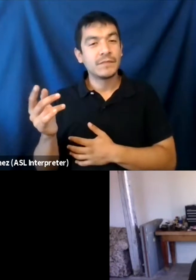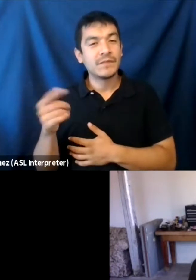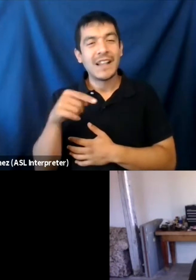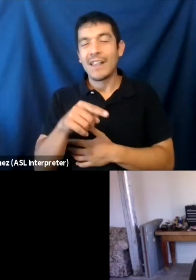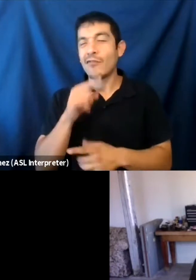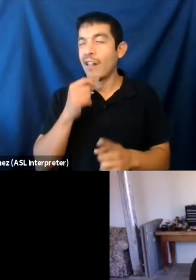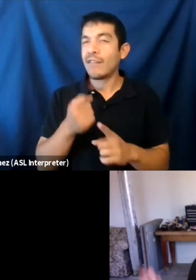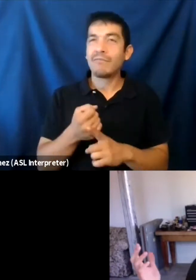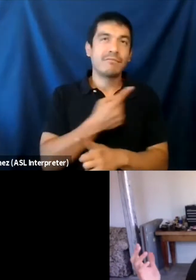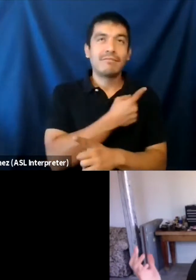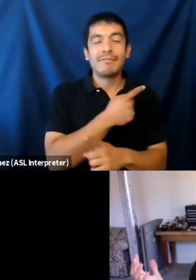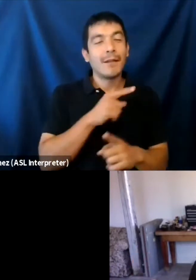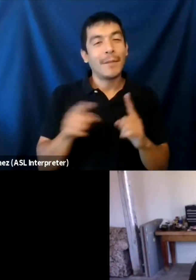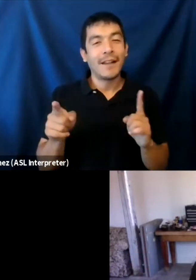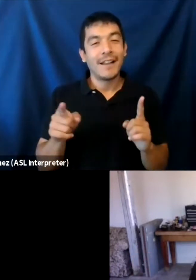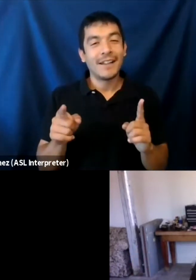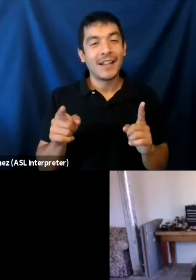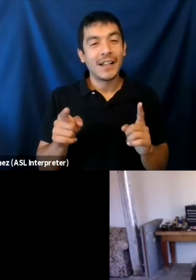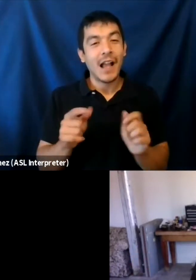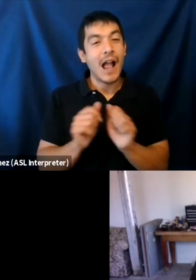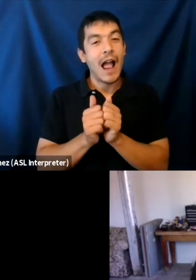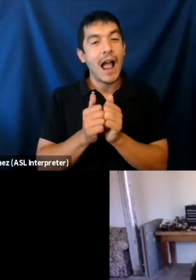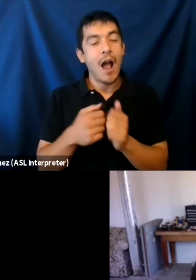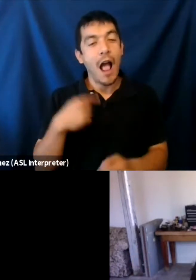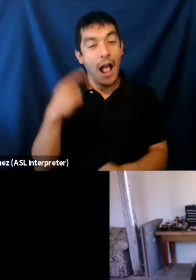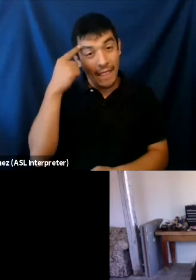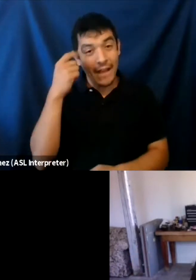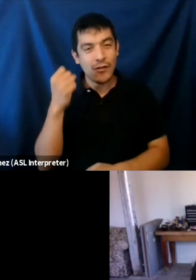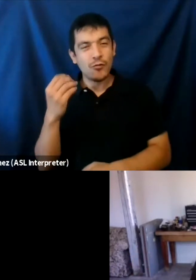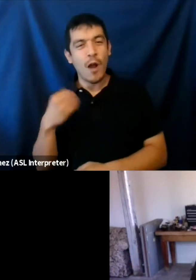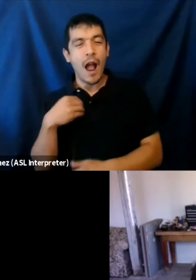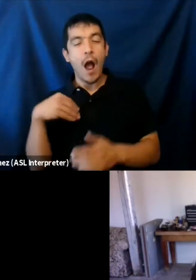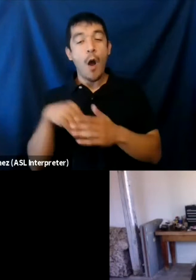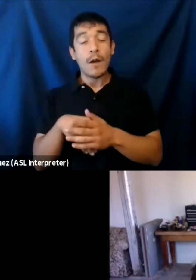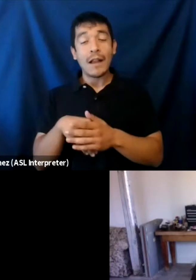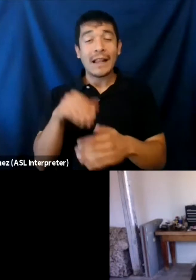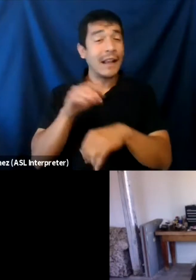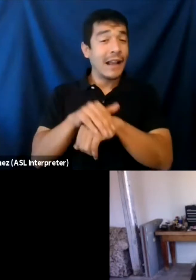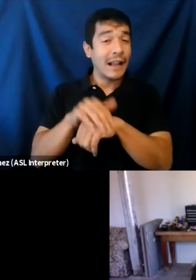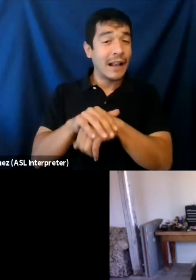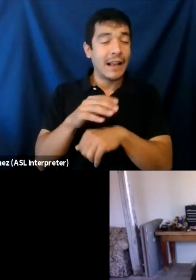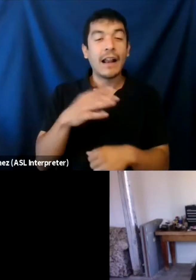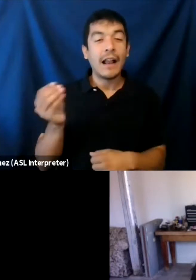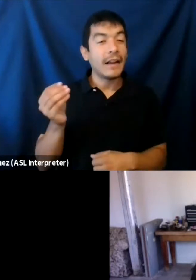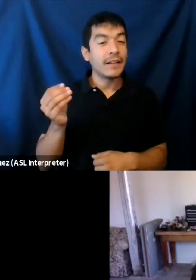but this is just like how I think. So I was in London and there was a commercial